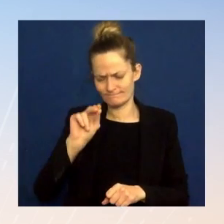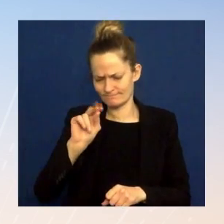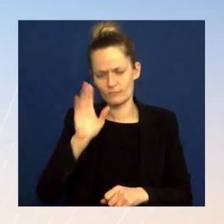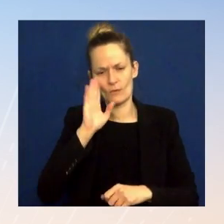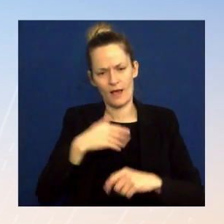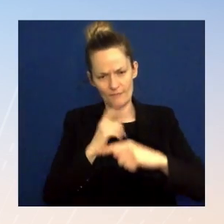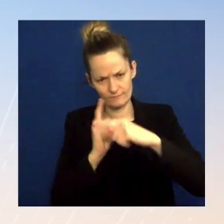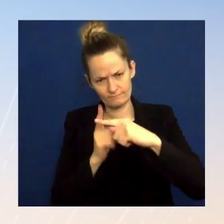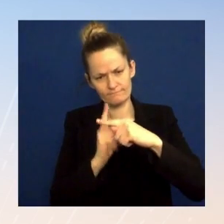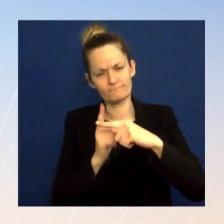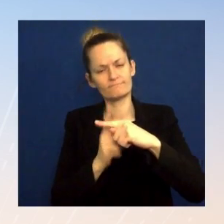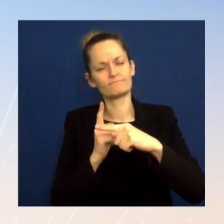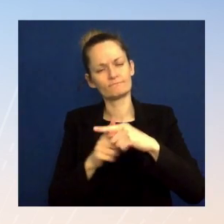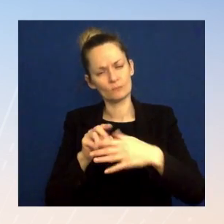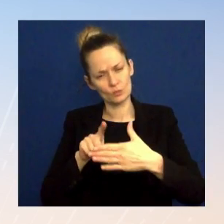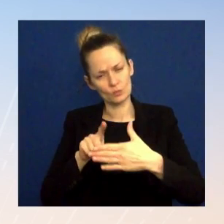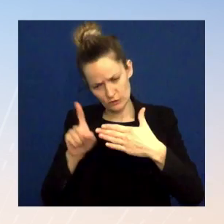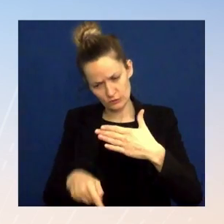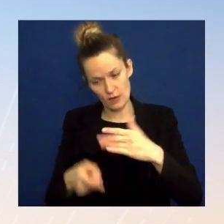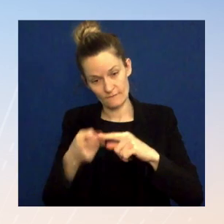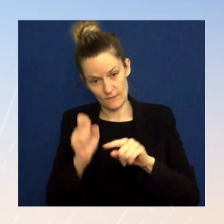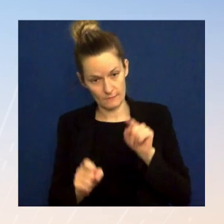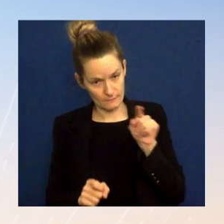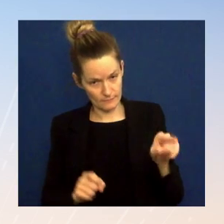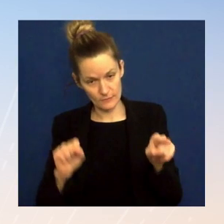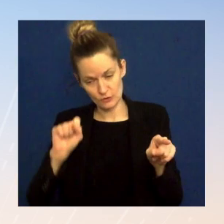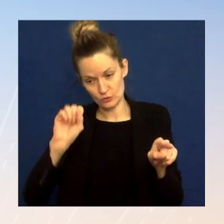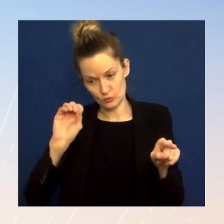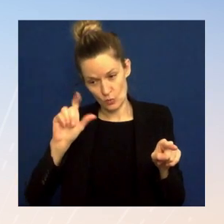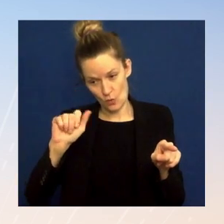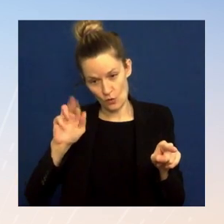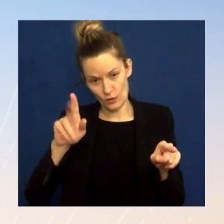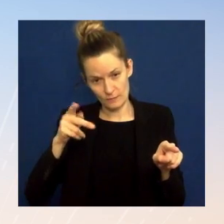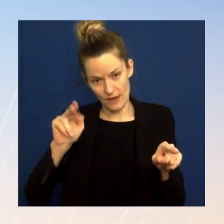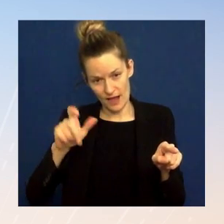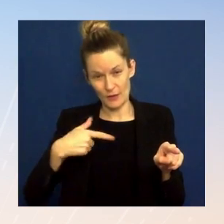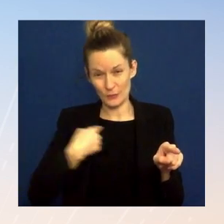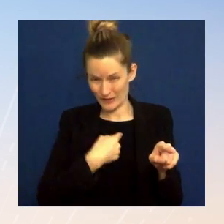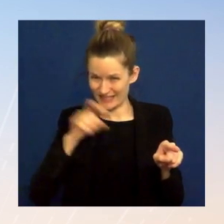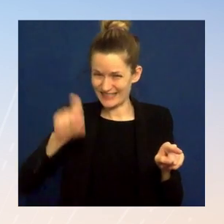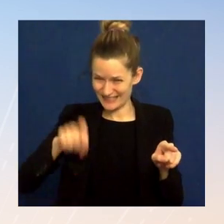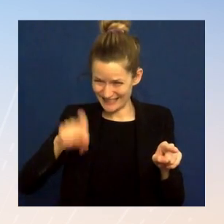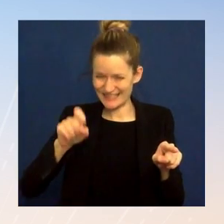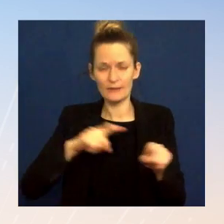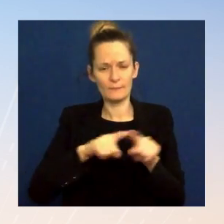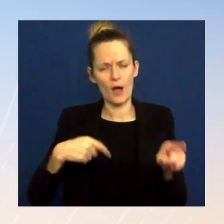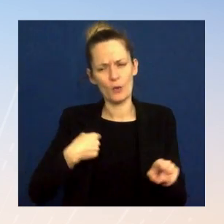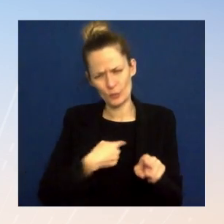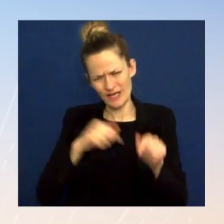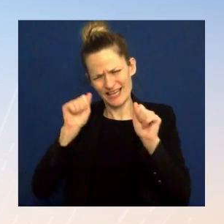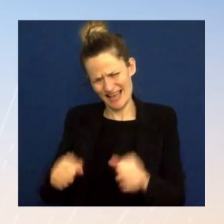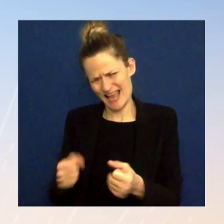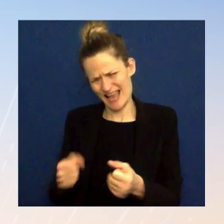and we can stand up unapologetically and unequivocally for our values. The Press: On China, Jake. Jake, on China. Mr. Sullivan: Yeah, on China. The Press: On China, Jake. Thank you very much.